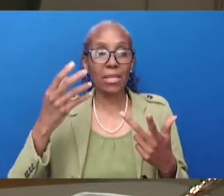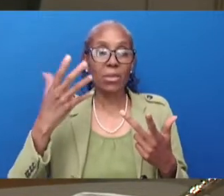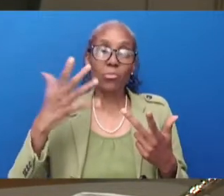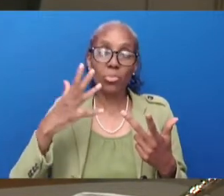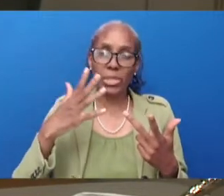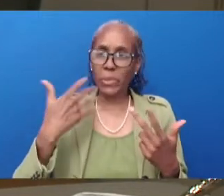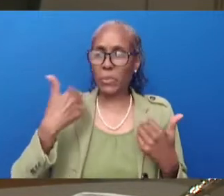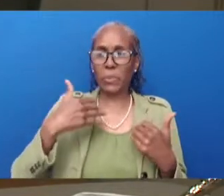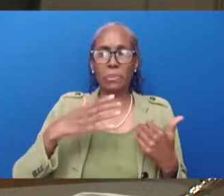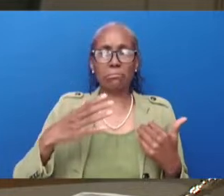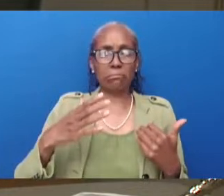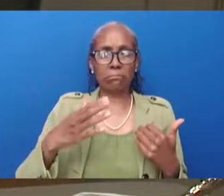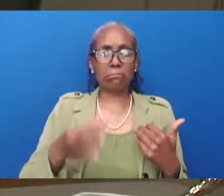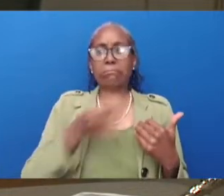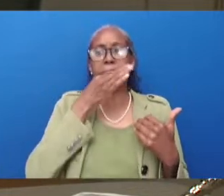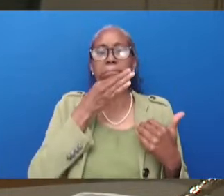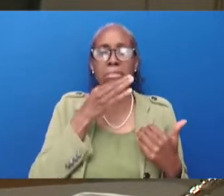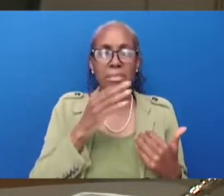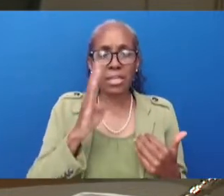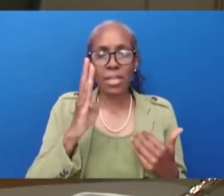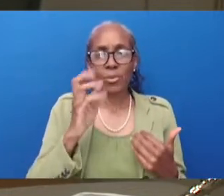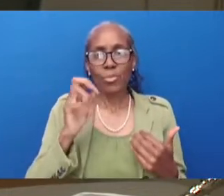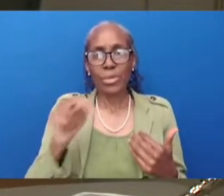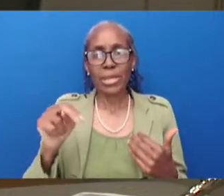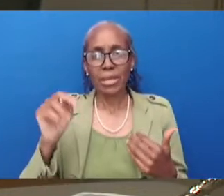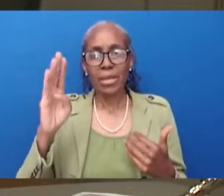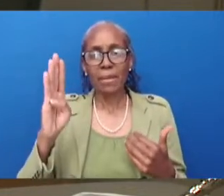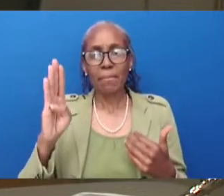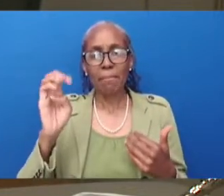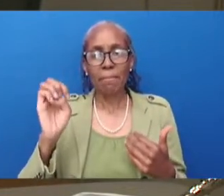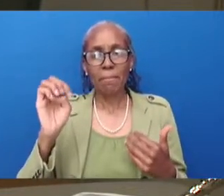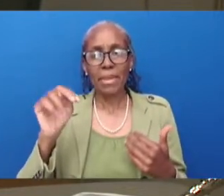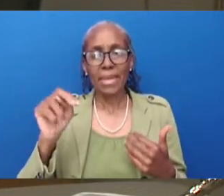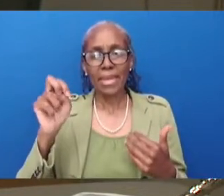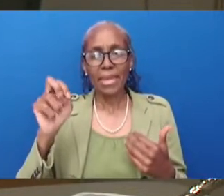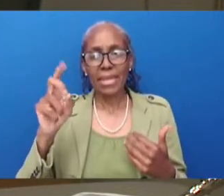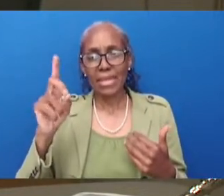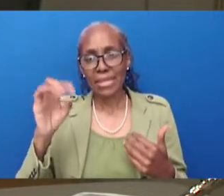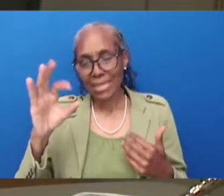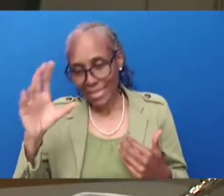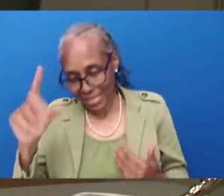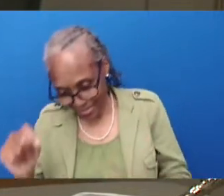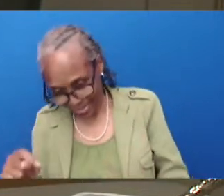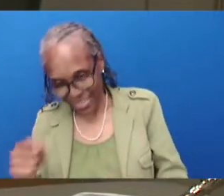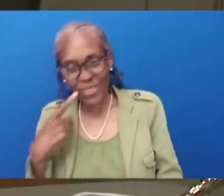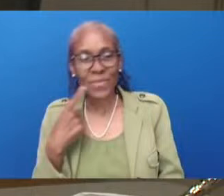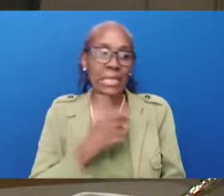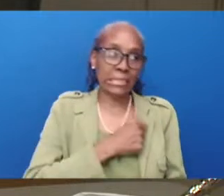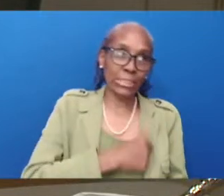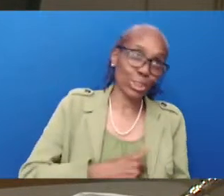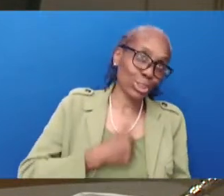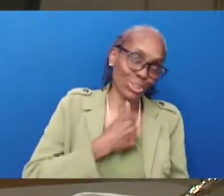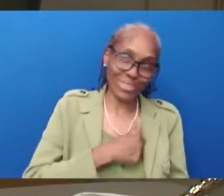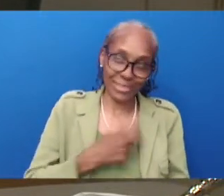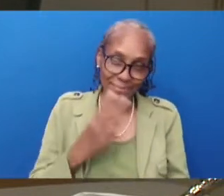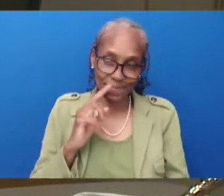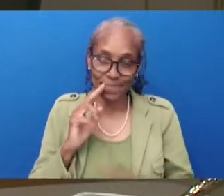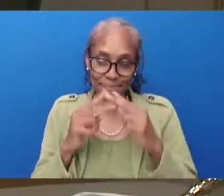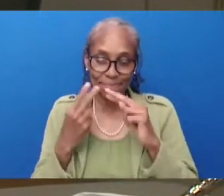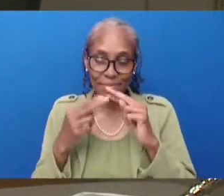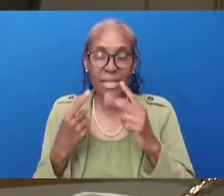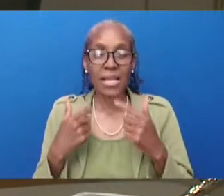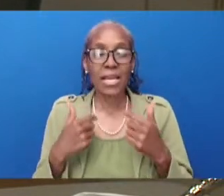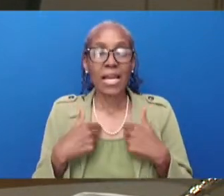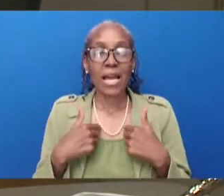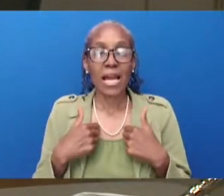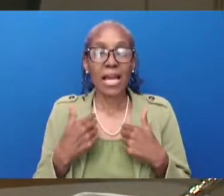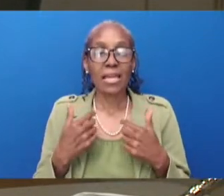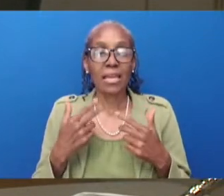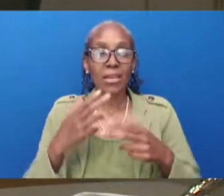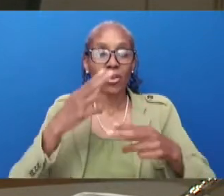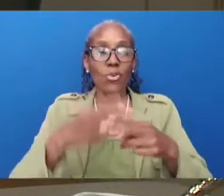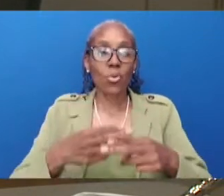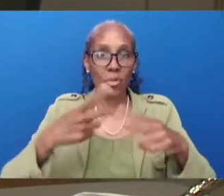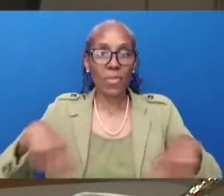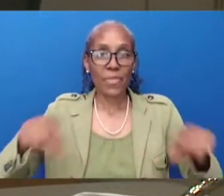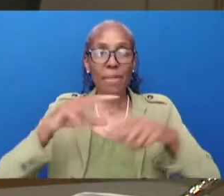FELLEDER, AND OUR YOUNGEST, BUT